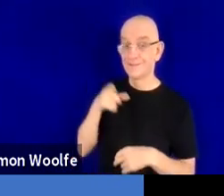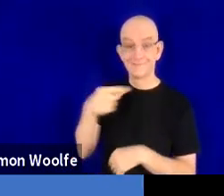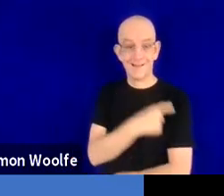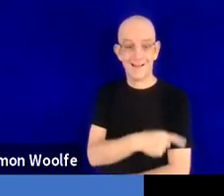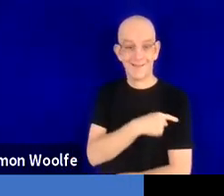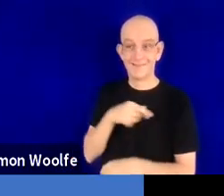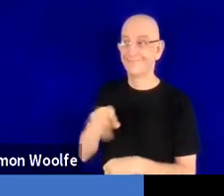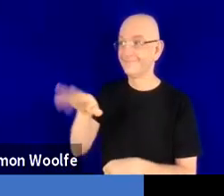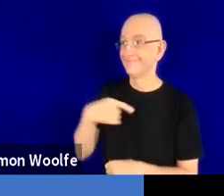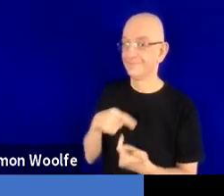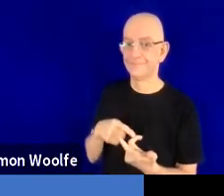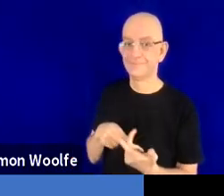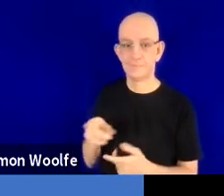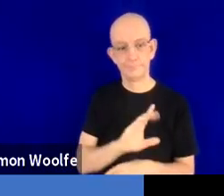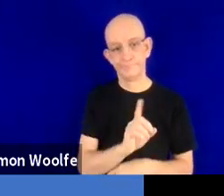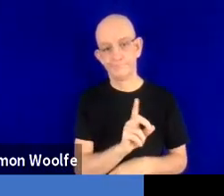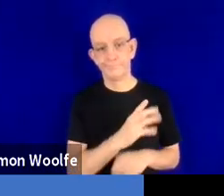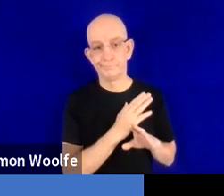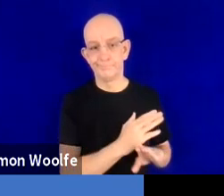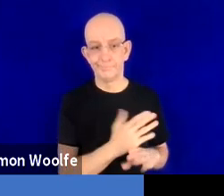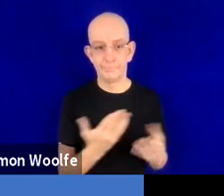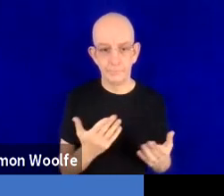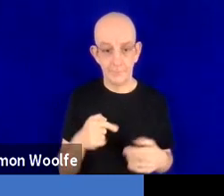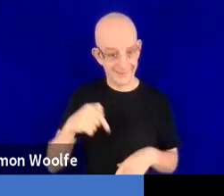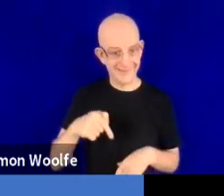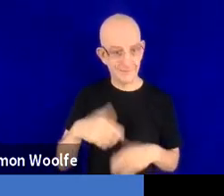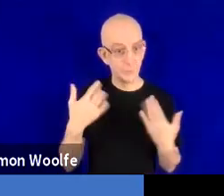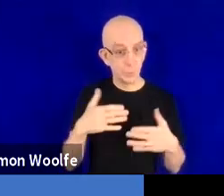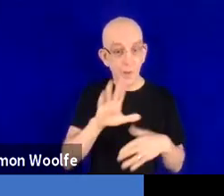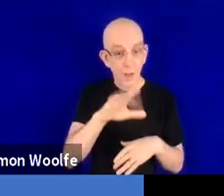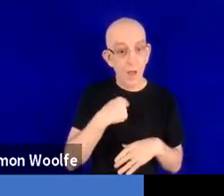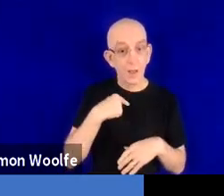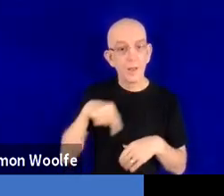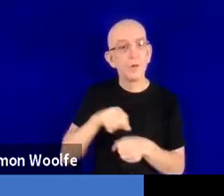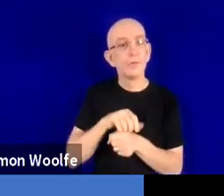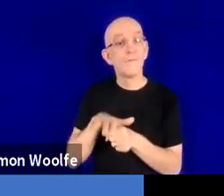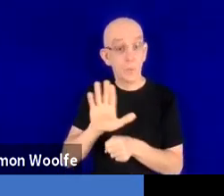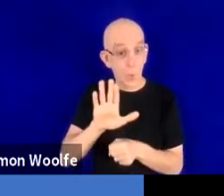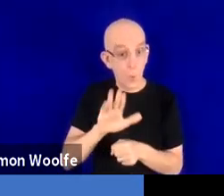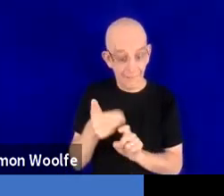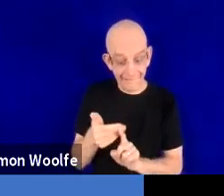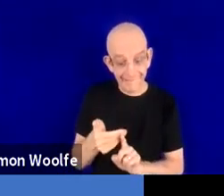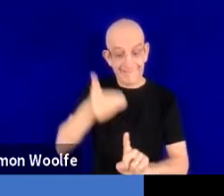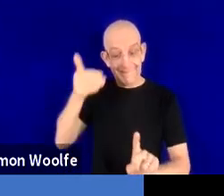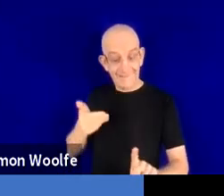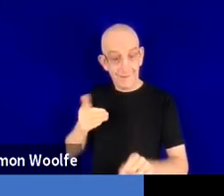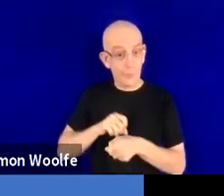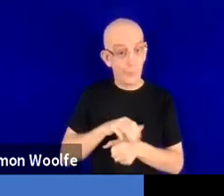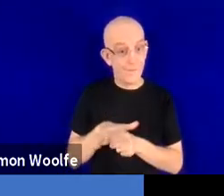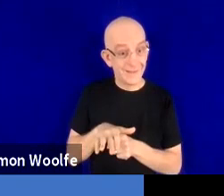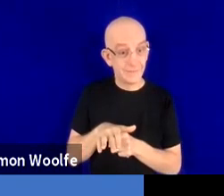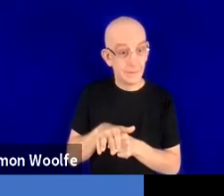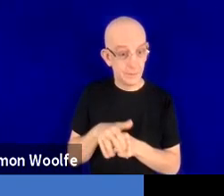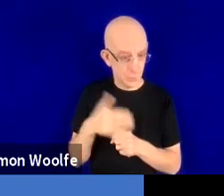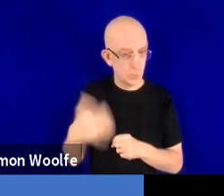Drilling down to specific disability benefits, and these are non contributory schemes is a significant variation in terms of the adequacy of the benefits